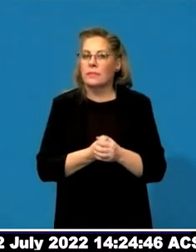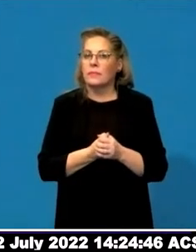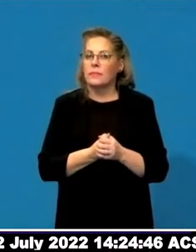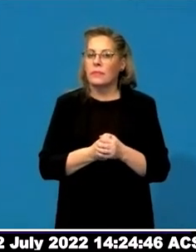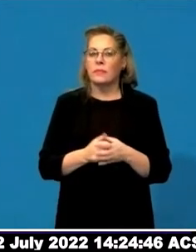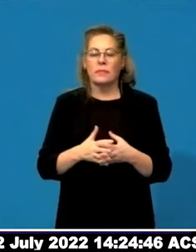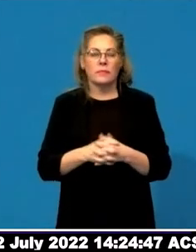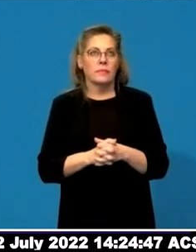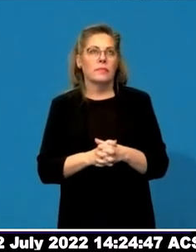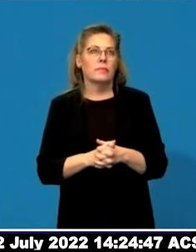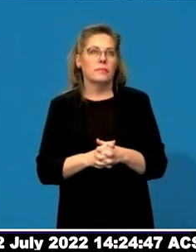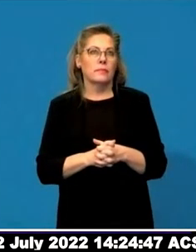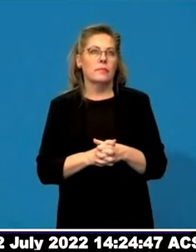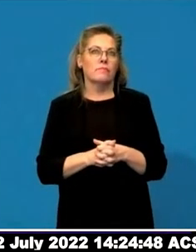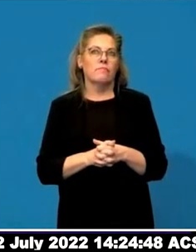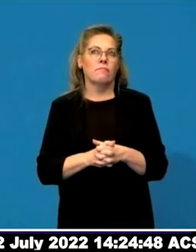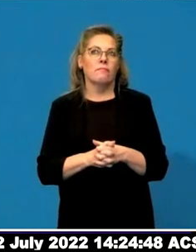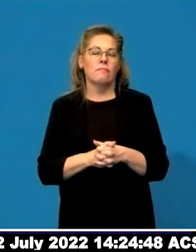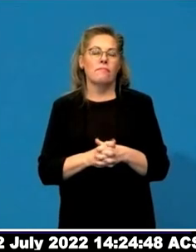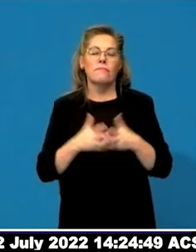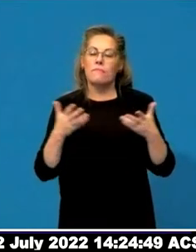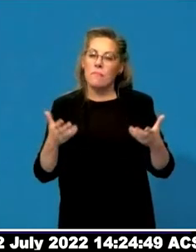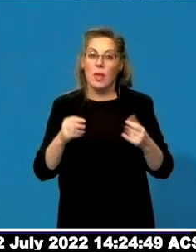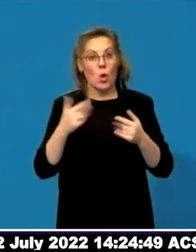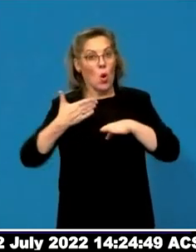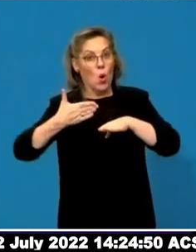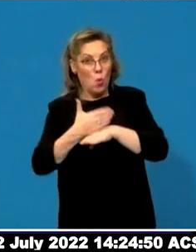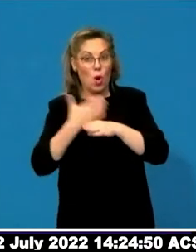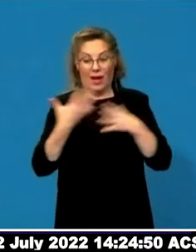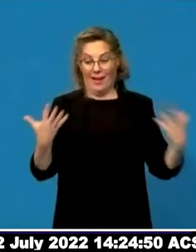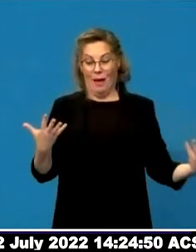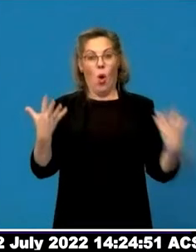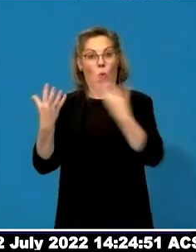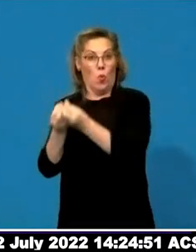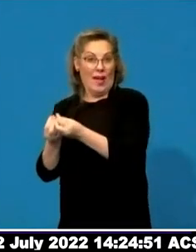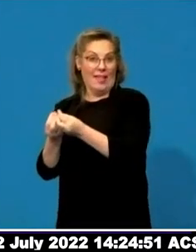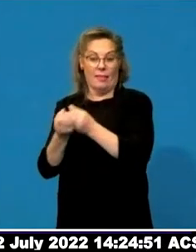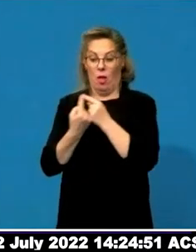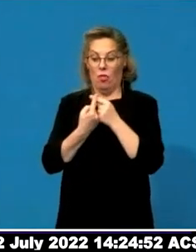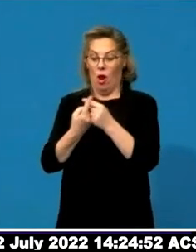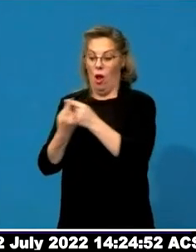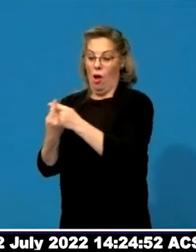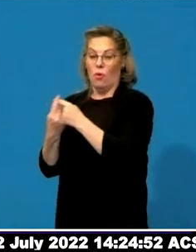MS McRAE: I think that, yeah, just working with the local organisations, acknowledging that they have that trust already - I mean,